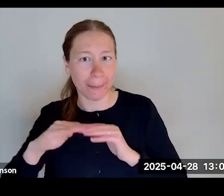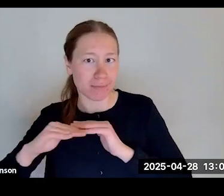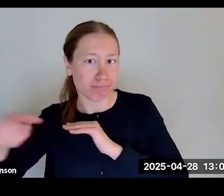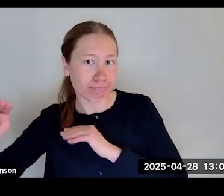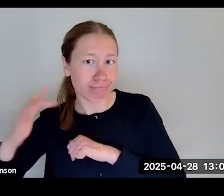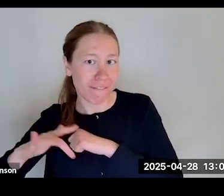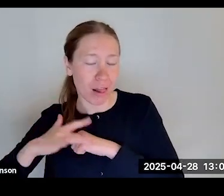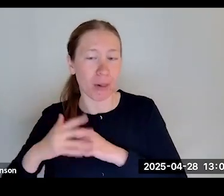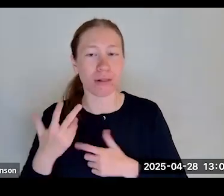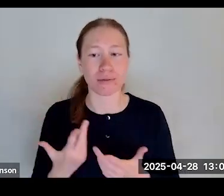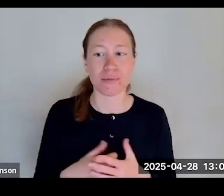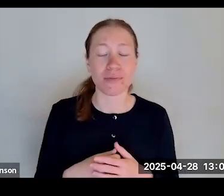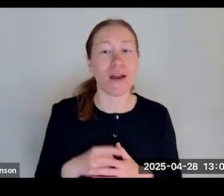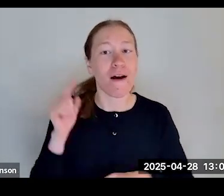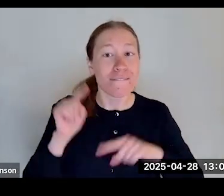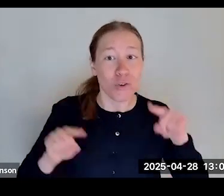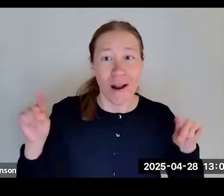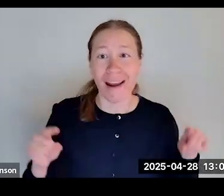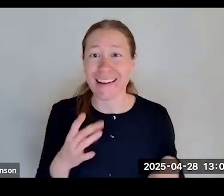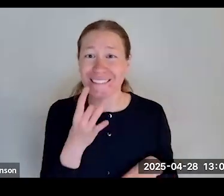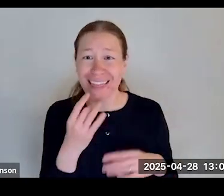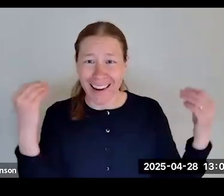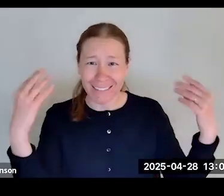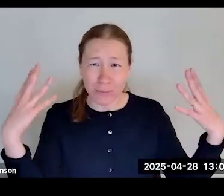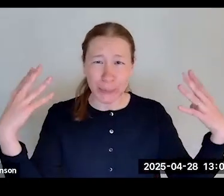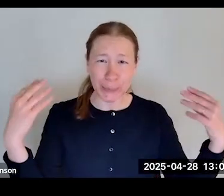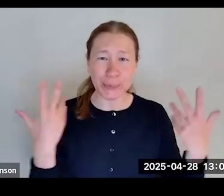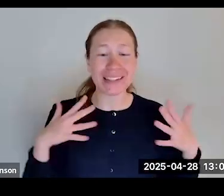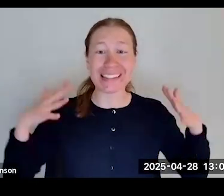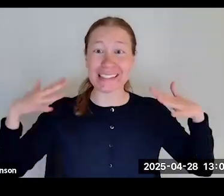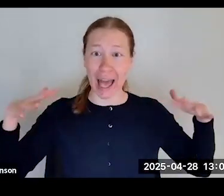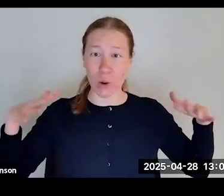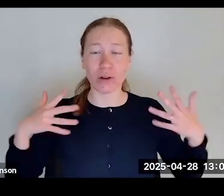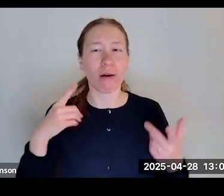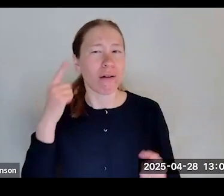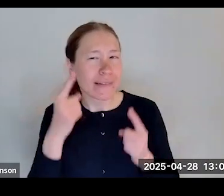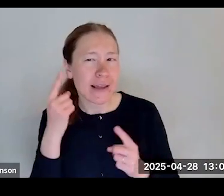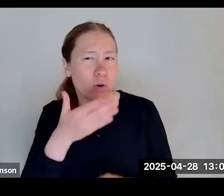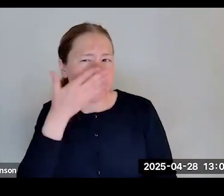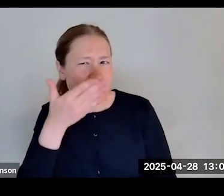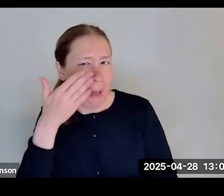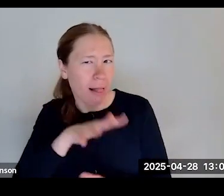Having a variety in our lighting, sound and considering the scent of the environment, as well as making sure